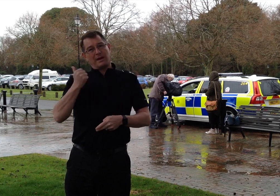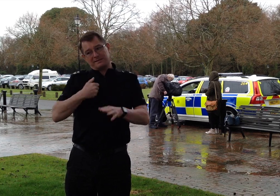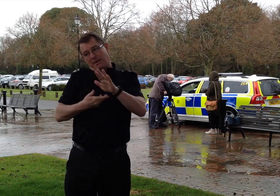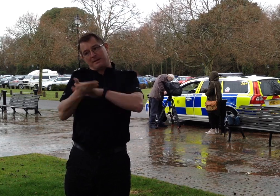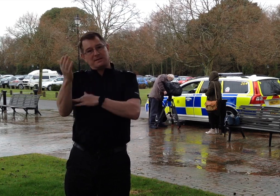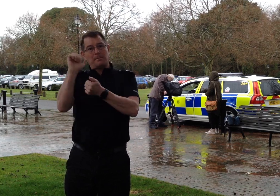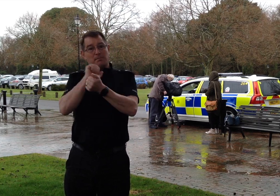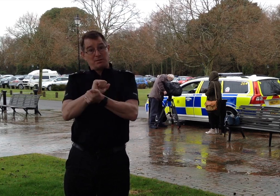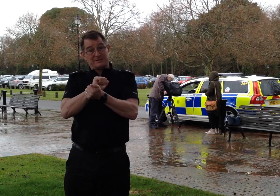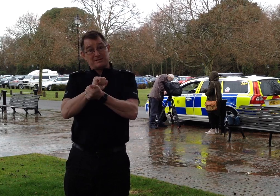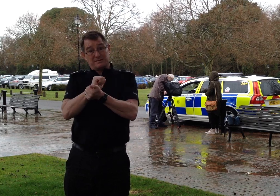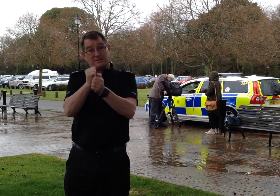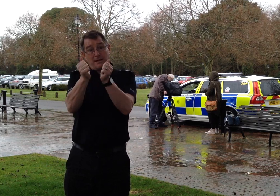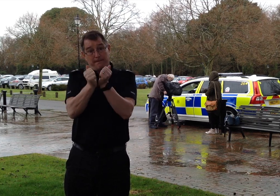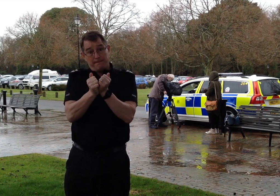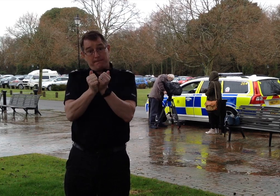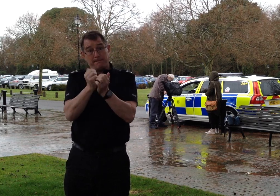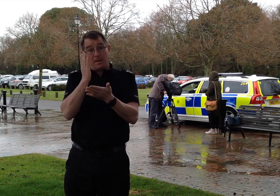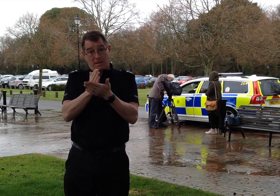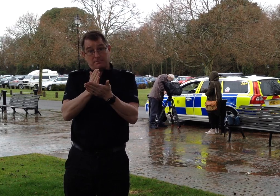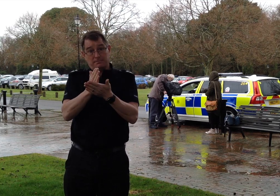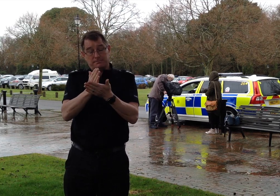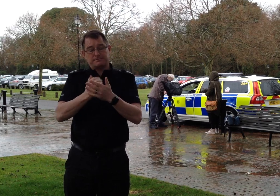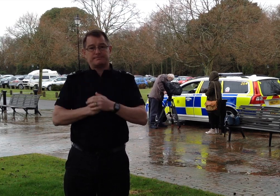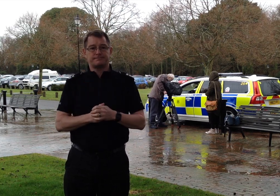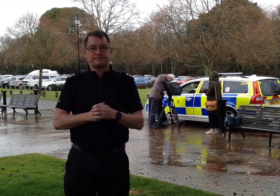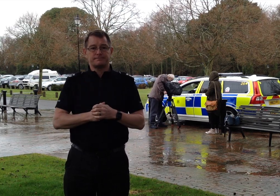you can expect to go to prison.